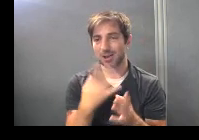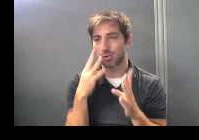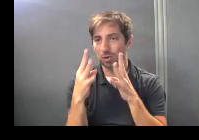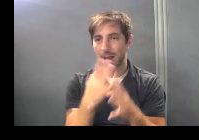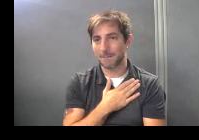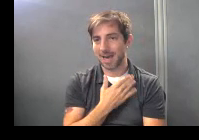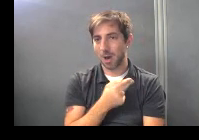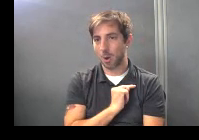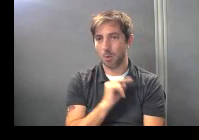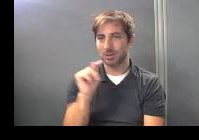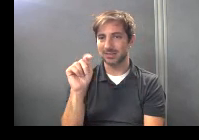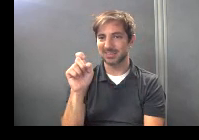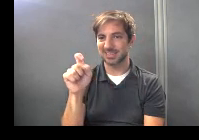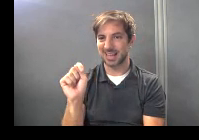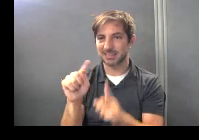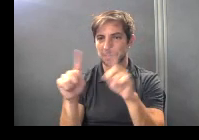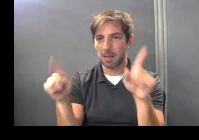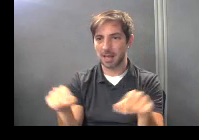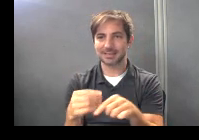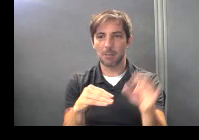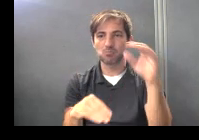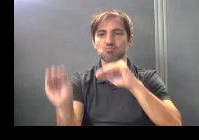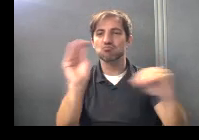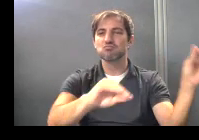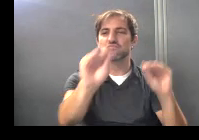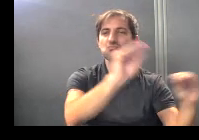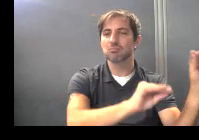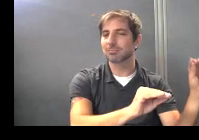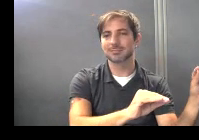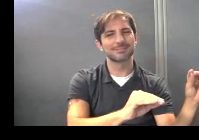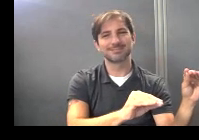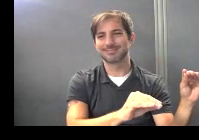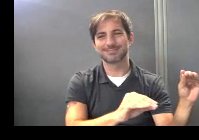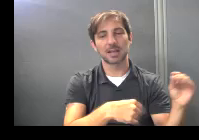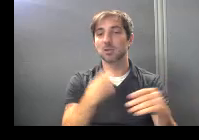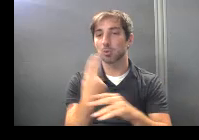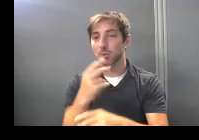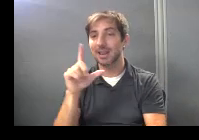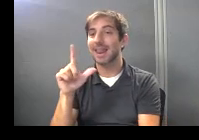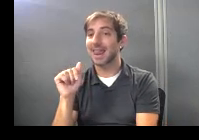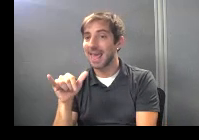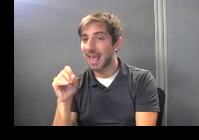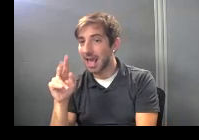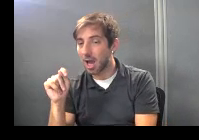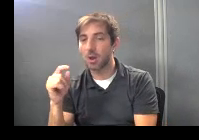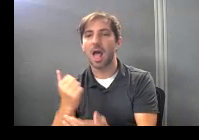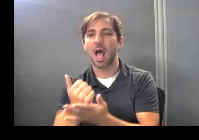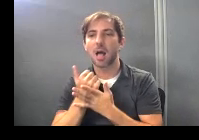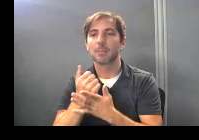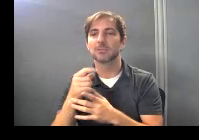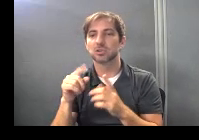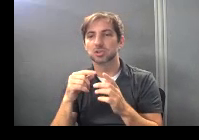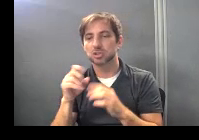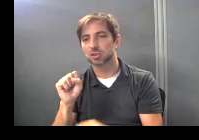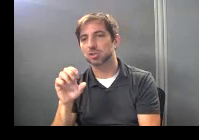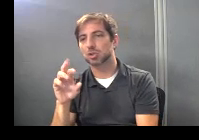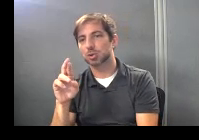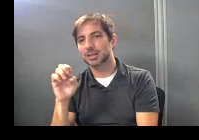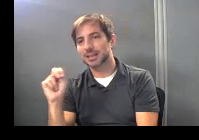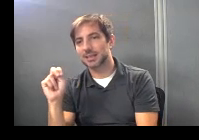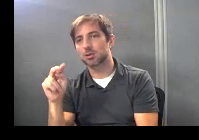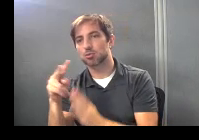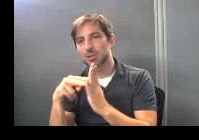I HAVE LEARNED IF YOU USE THE LAYOUT IN POWERPOINT, IT HELPS THE SCREEN READER READ LOGICALLY.